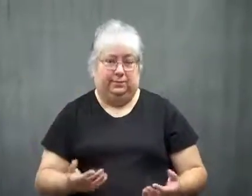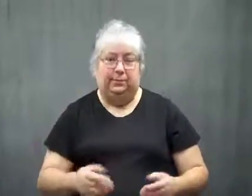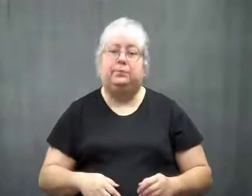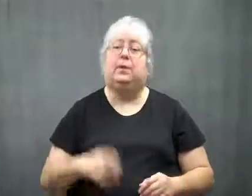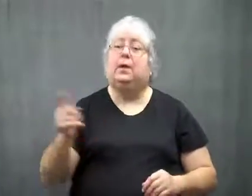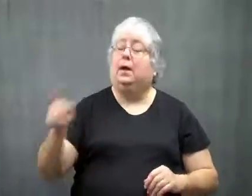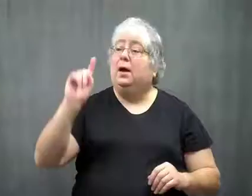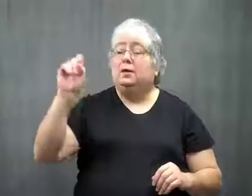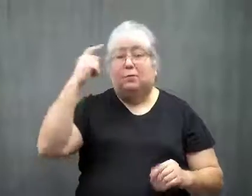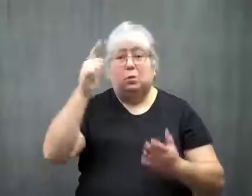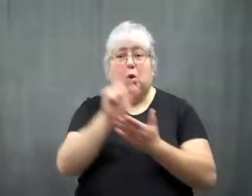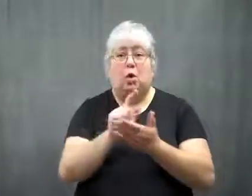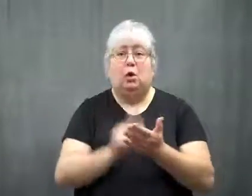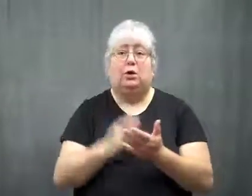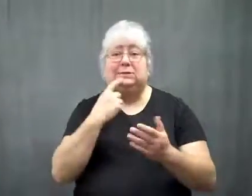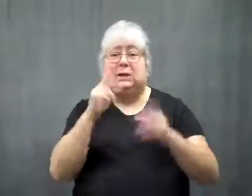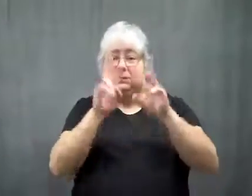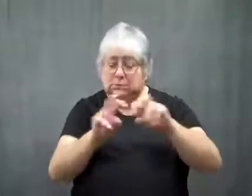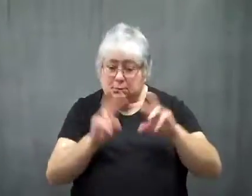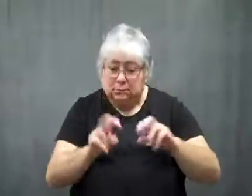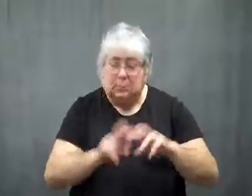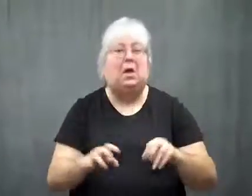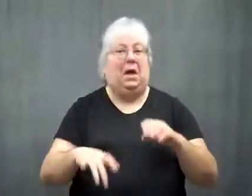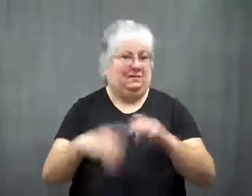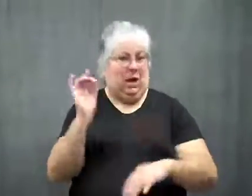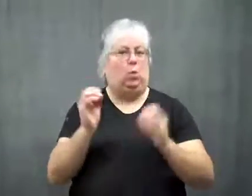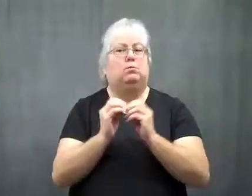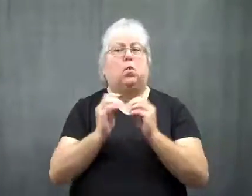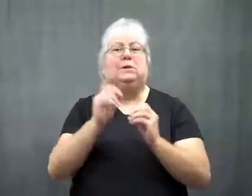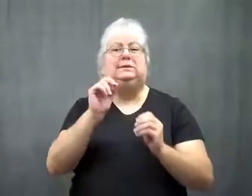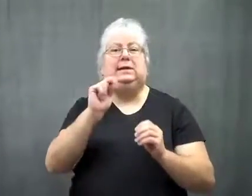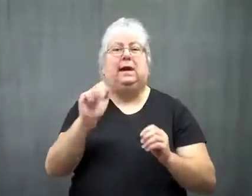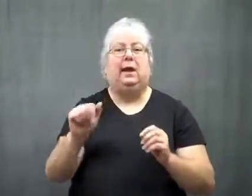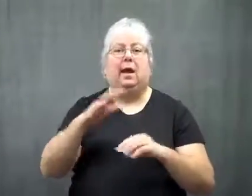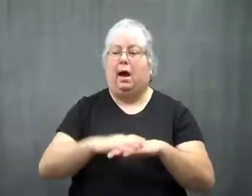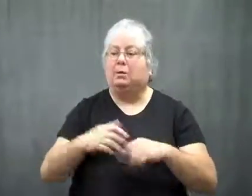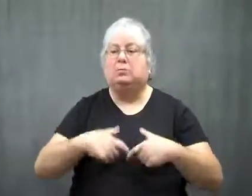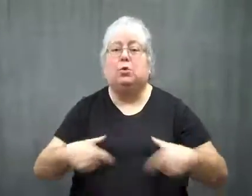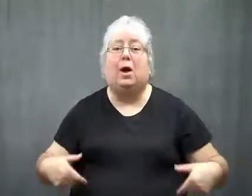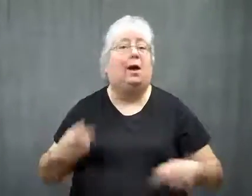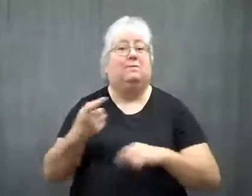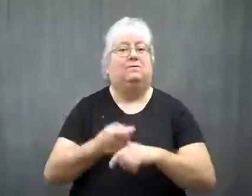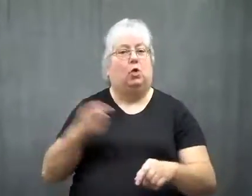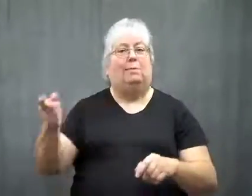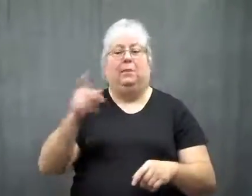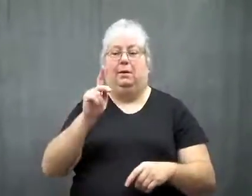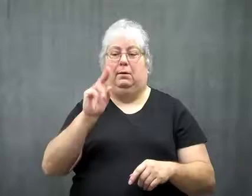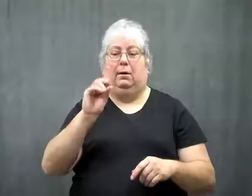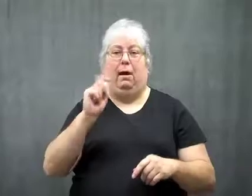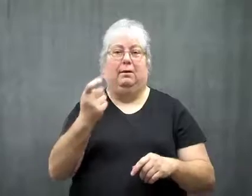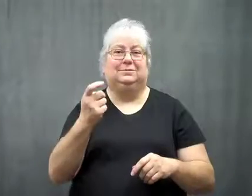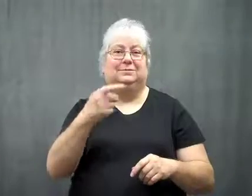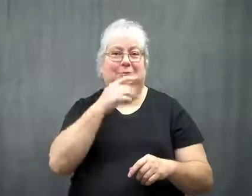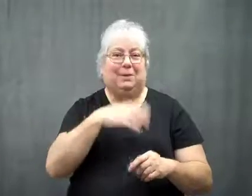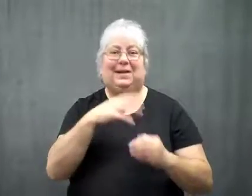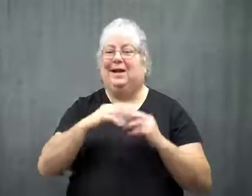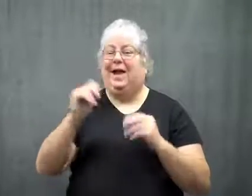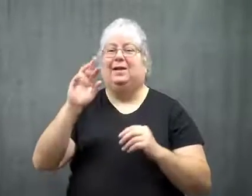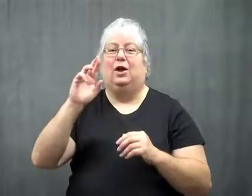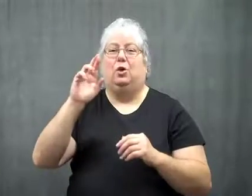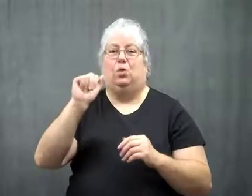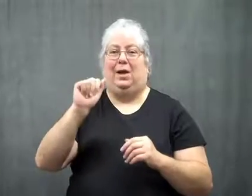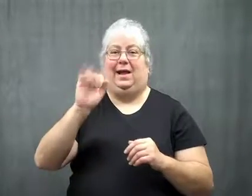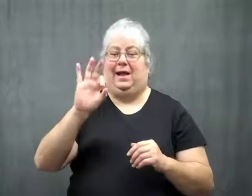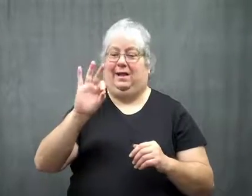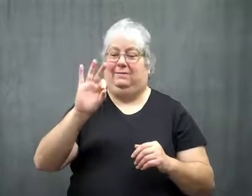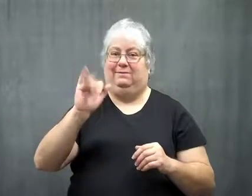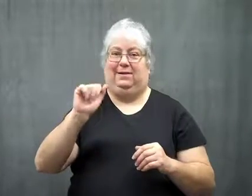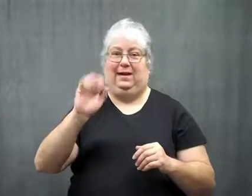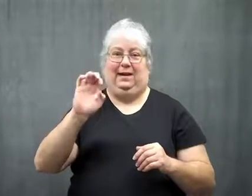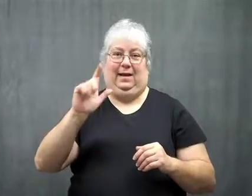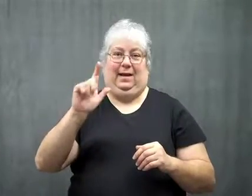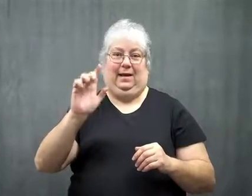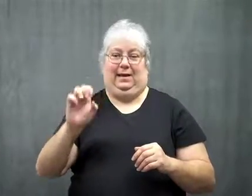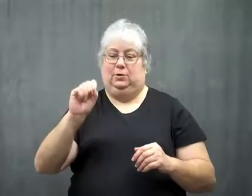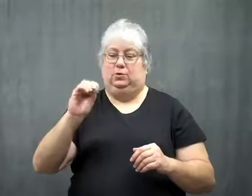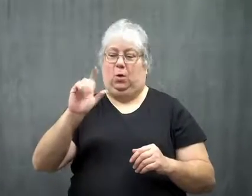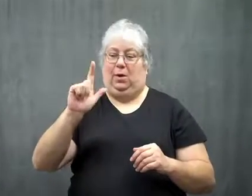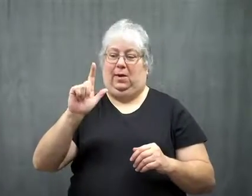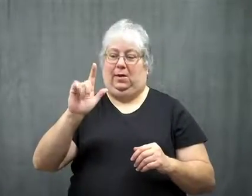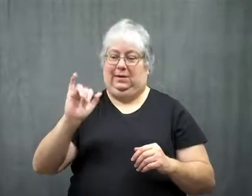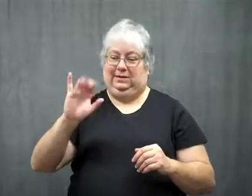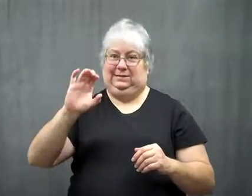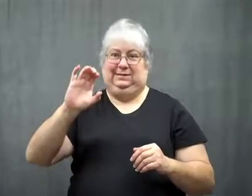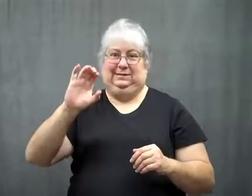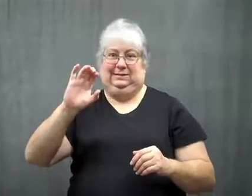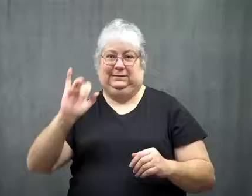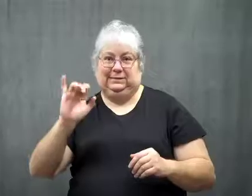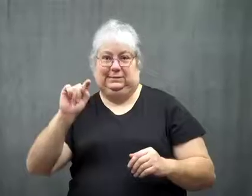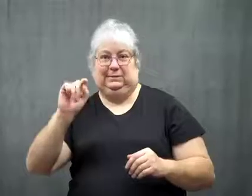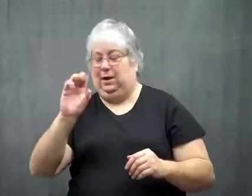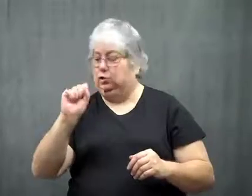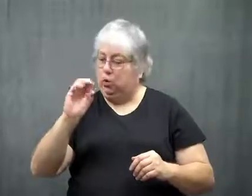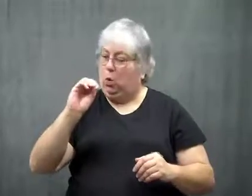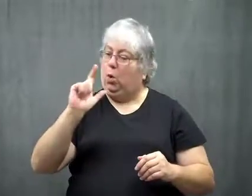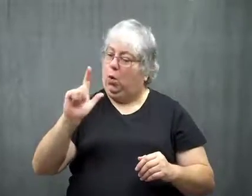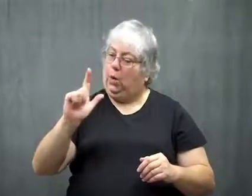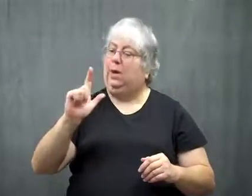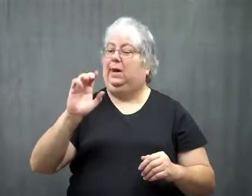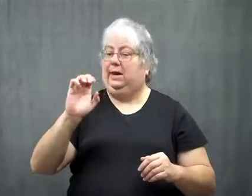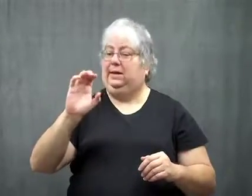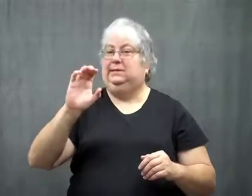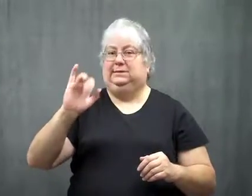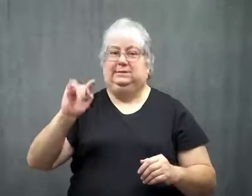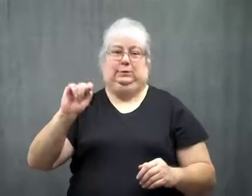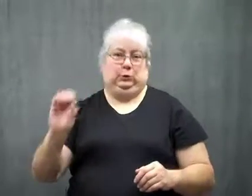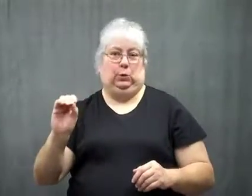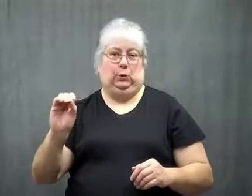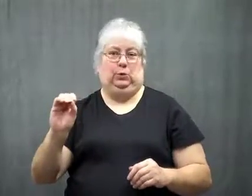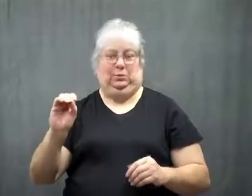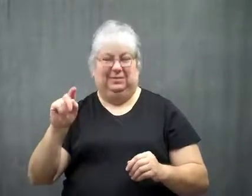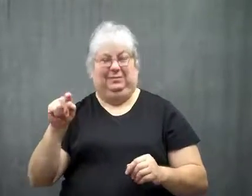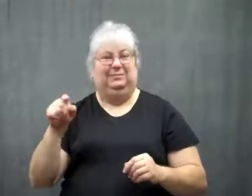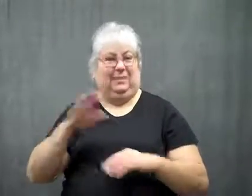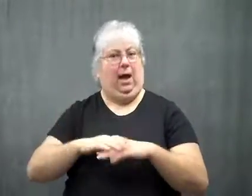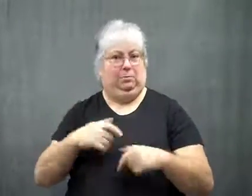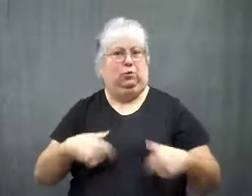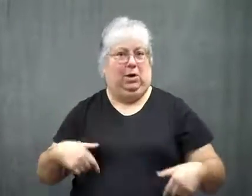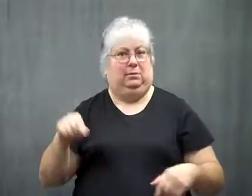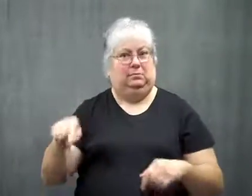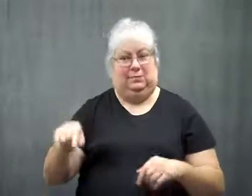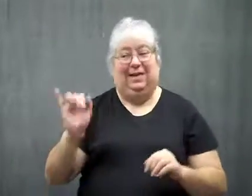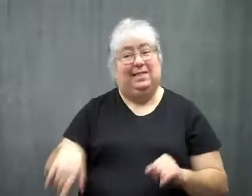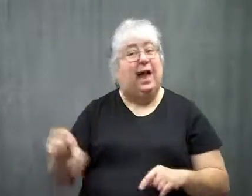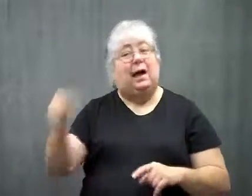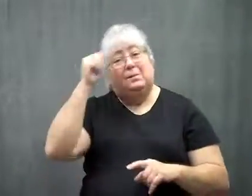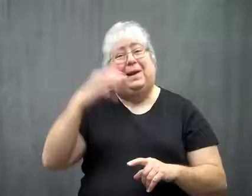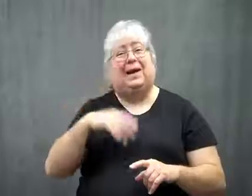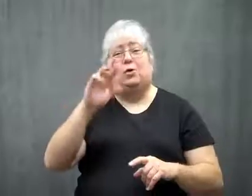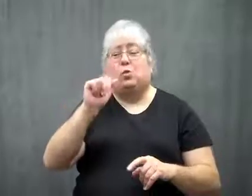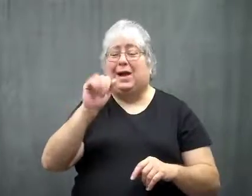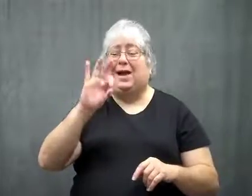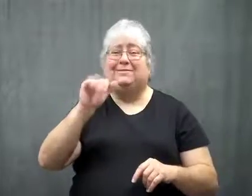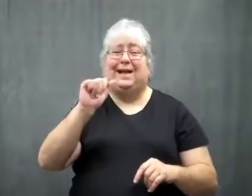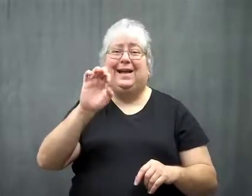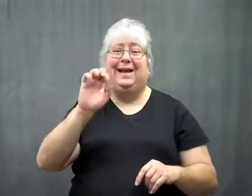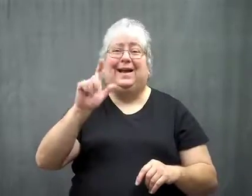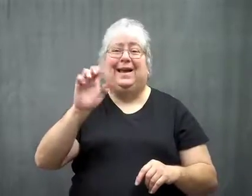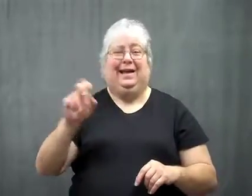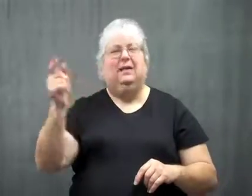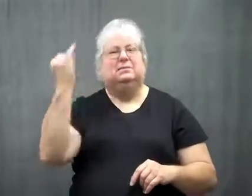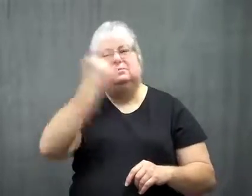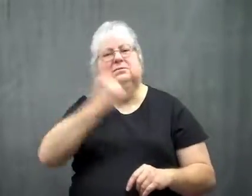Prosecutors said DNA was found on her bra that belonged to Knox and Rafaele Sollecito.